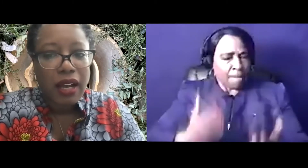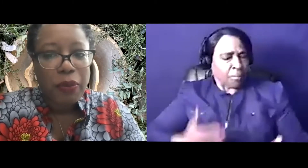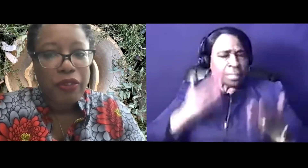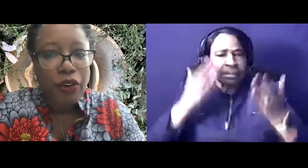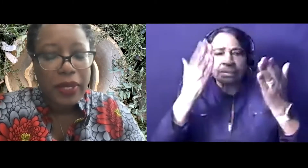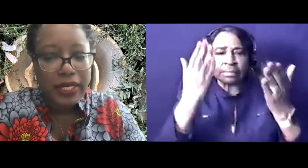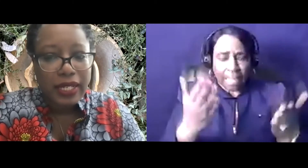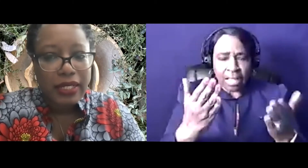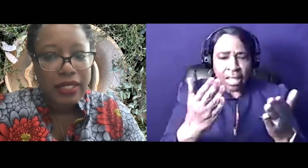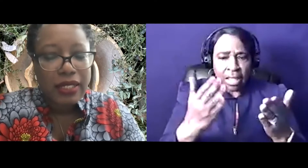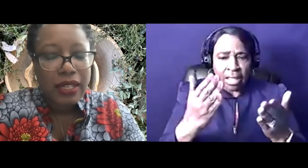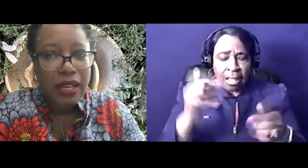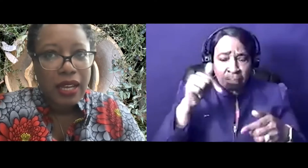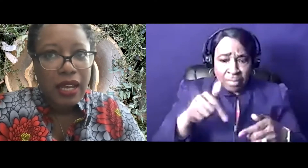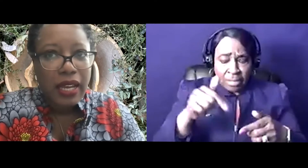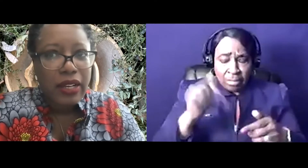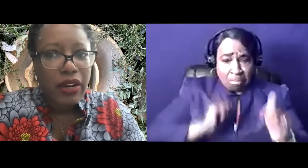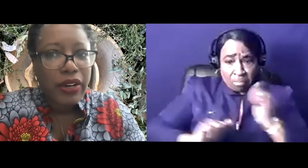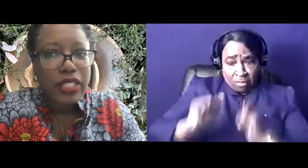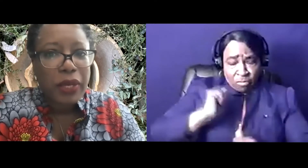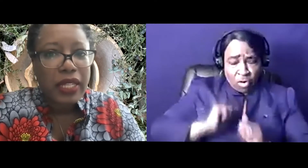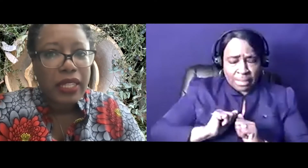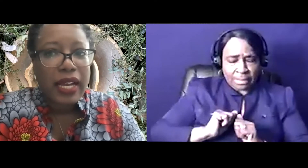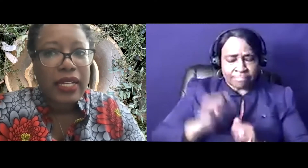performances, it occurred to me that